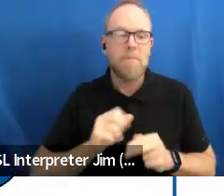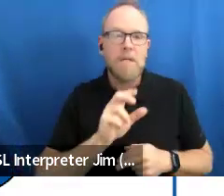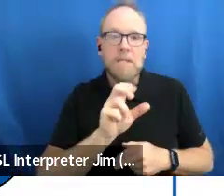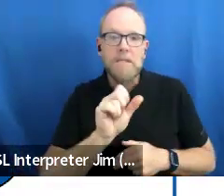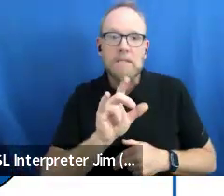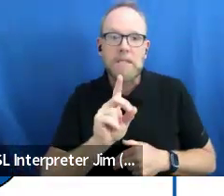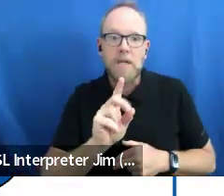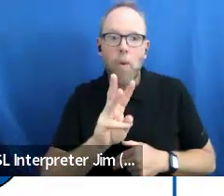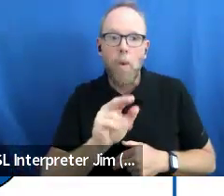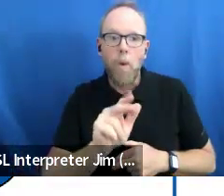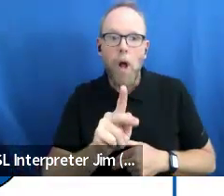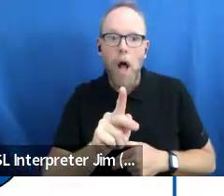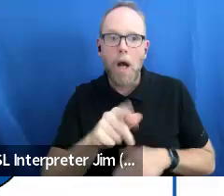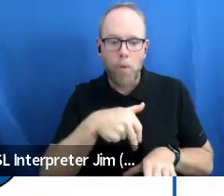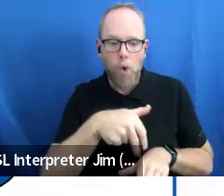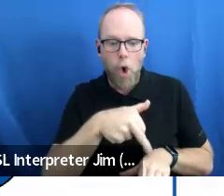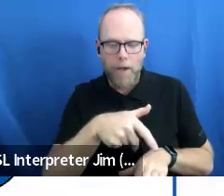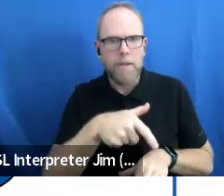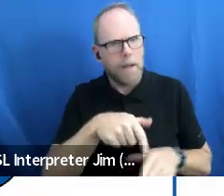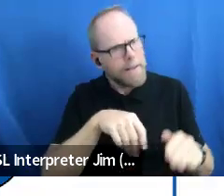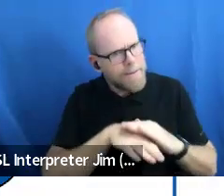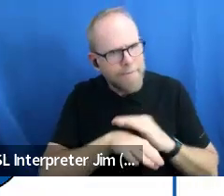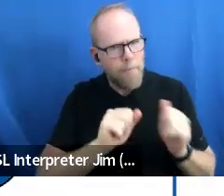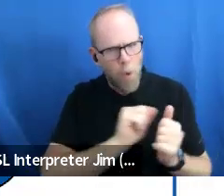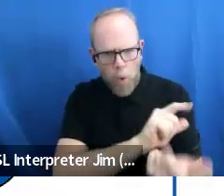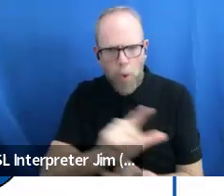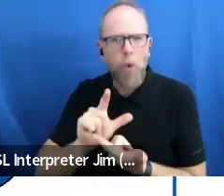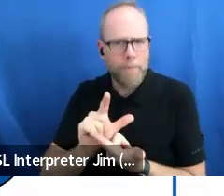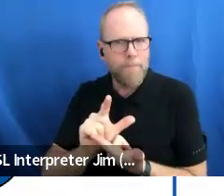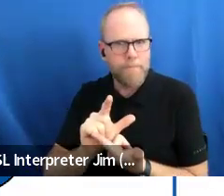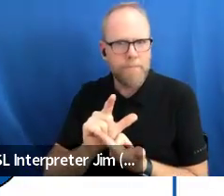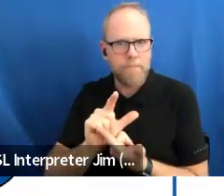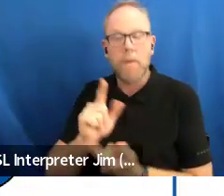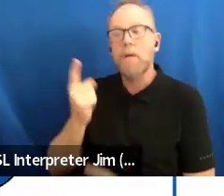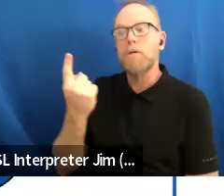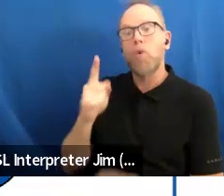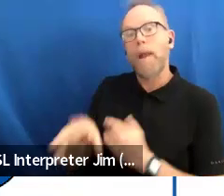Yes, I see somebody put in the chat this is the birth of ADAPT in the 1970s and ADAPT